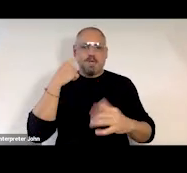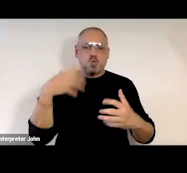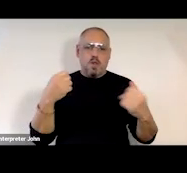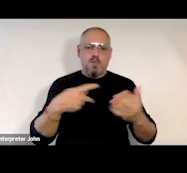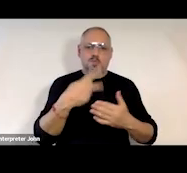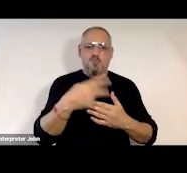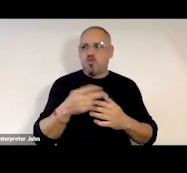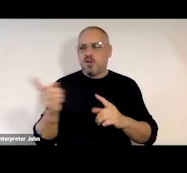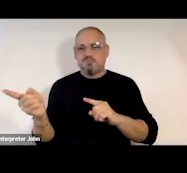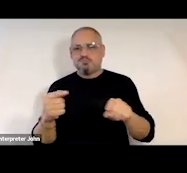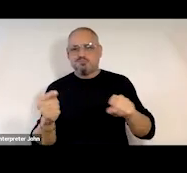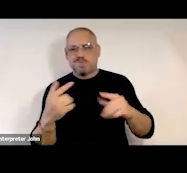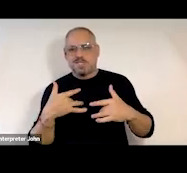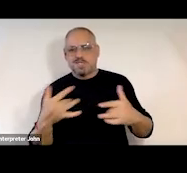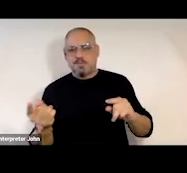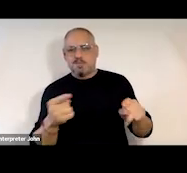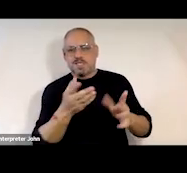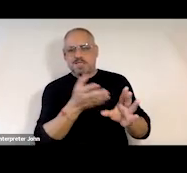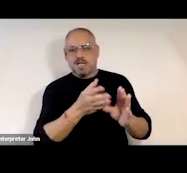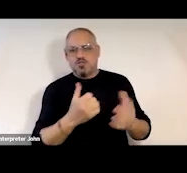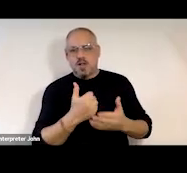where they get their psychiatric care from,